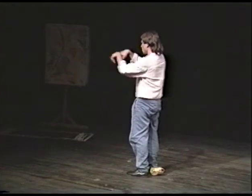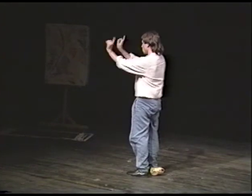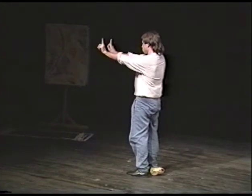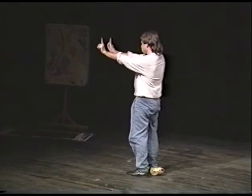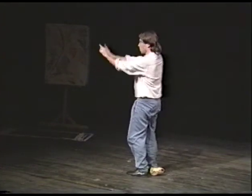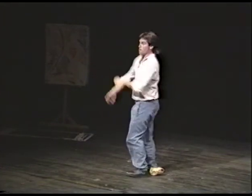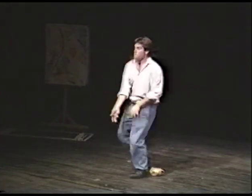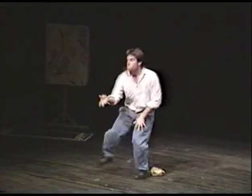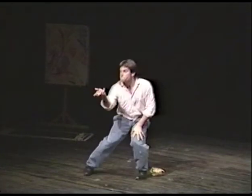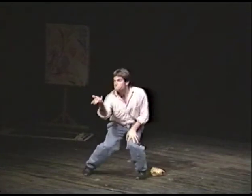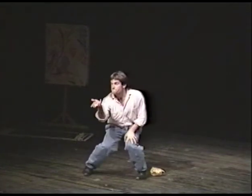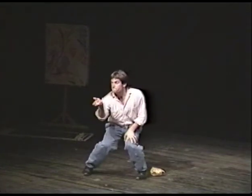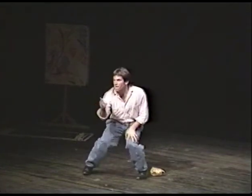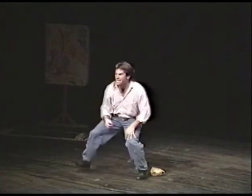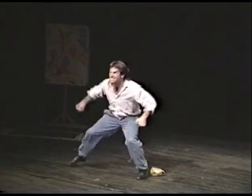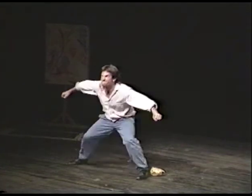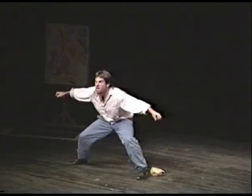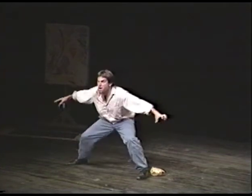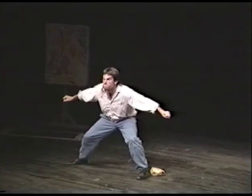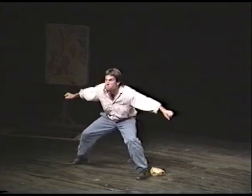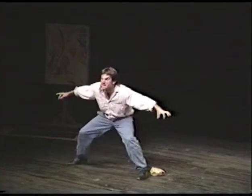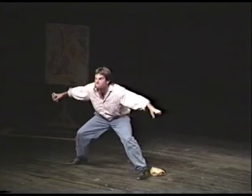and eyes the man with a short lead off third.